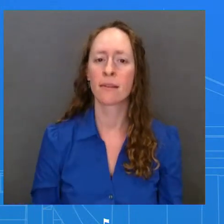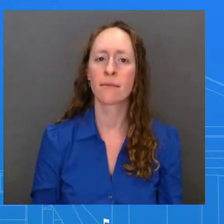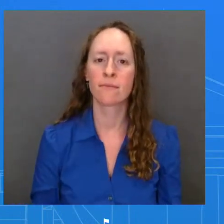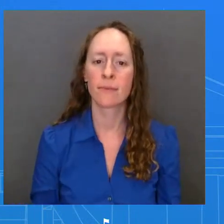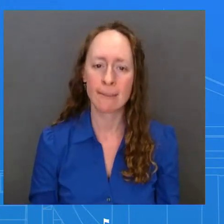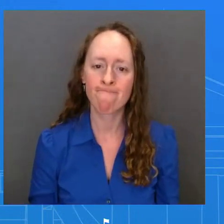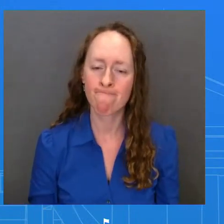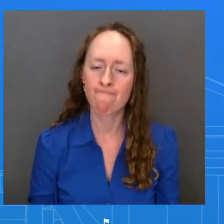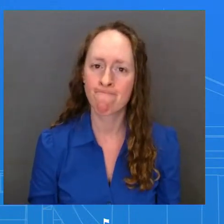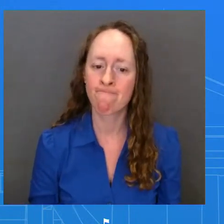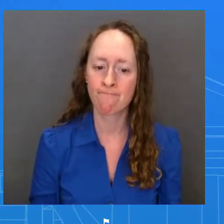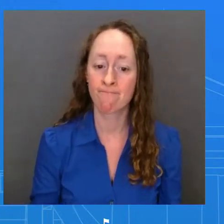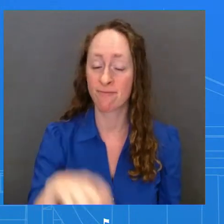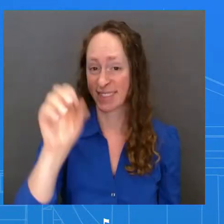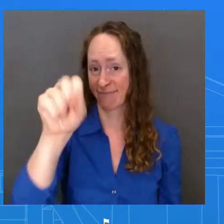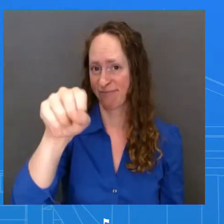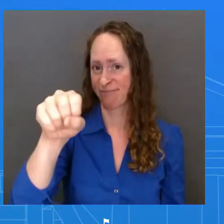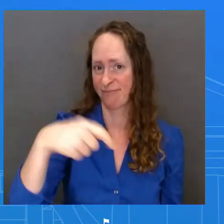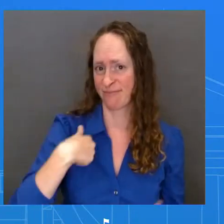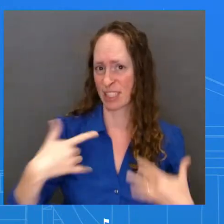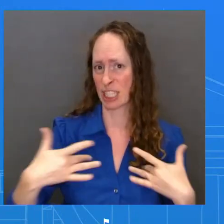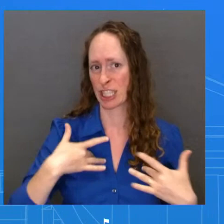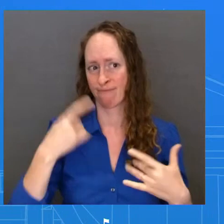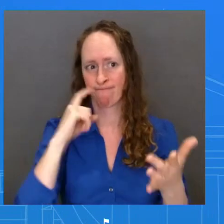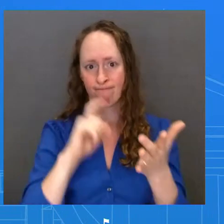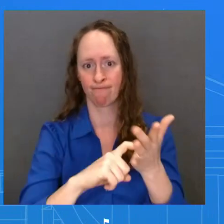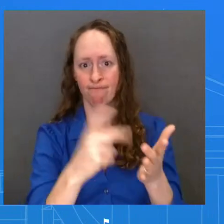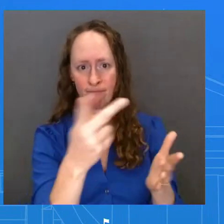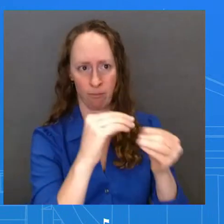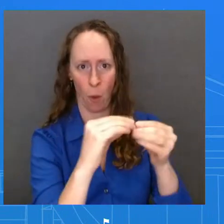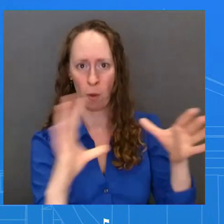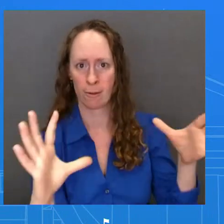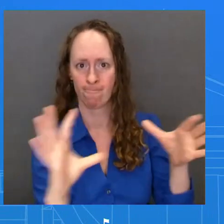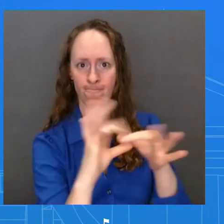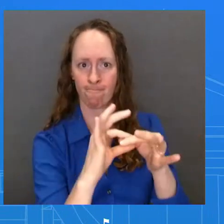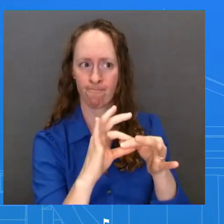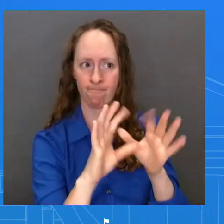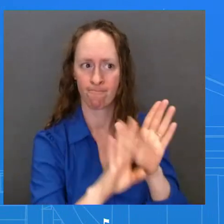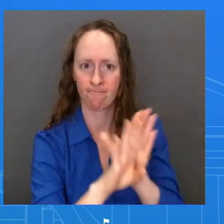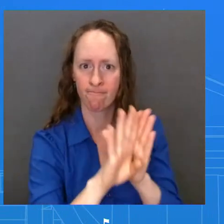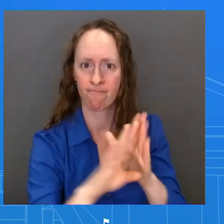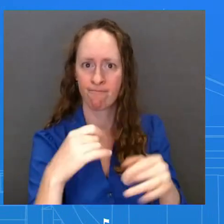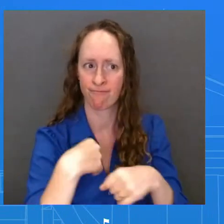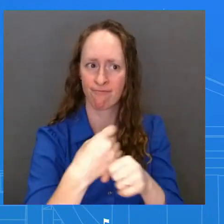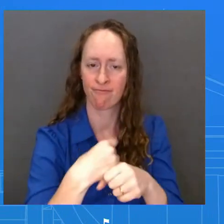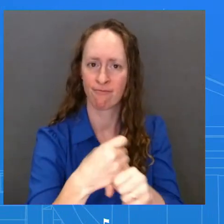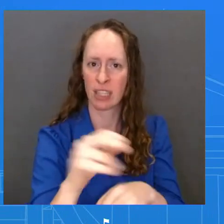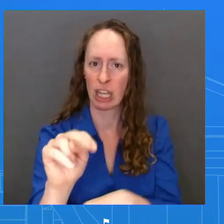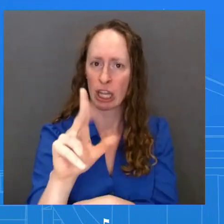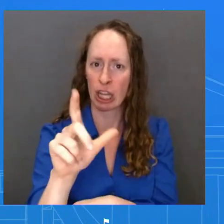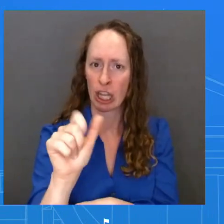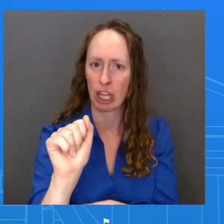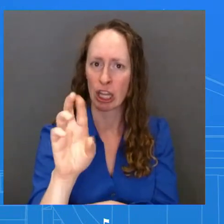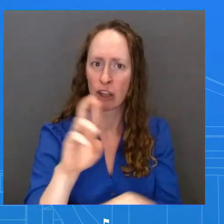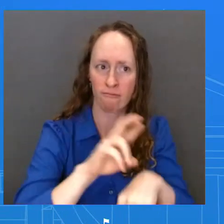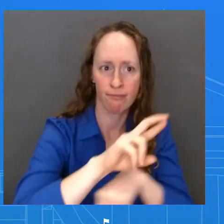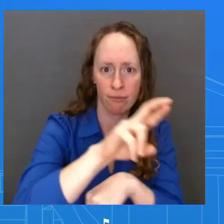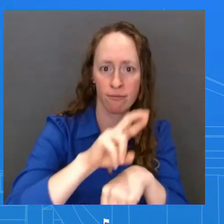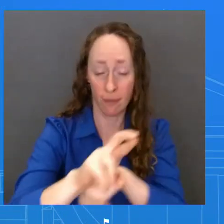In terms of this specific report you're referring to about Russian missi- -- missile technology and North Korean missiles, I don't have anything to add to that today.